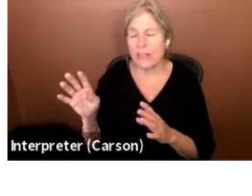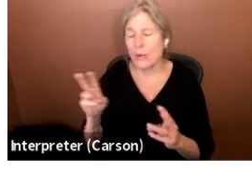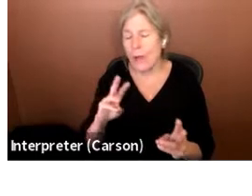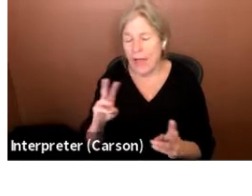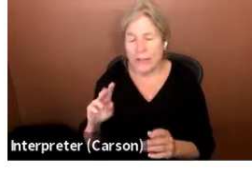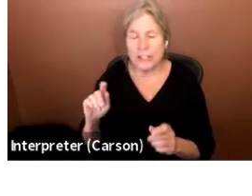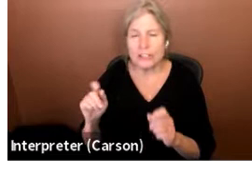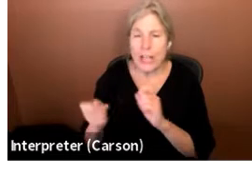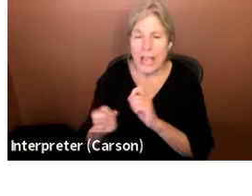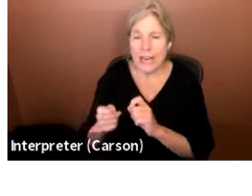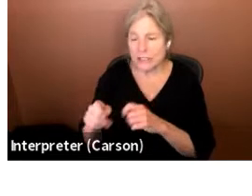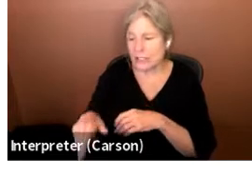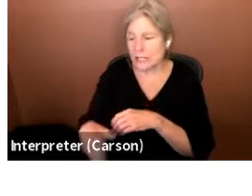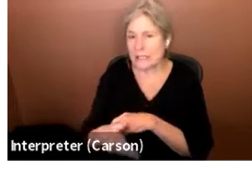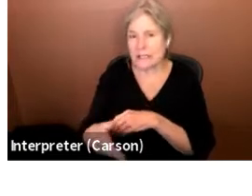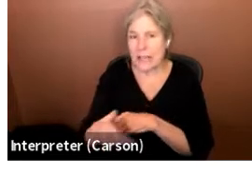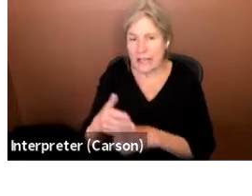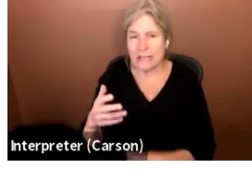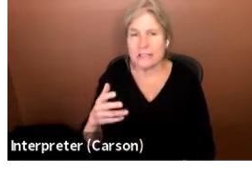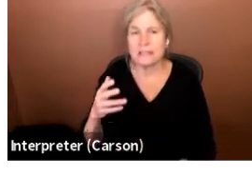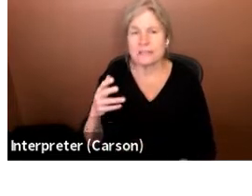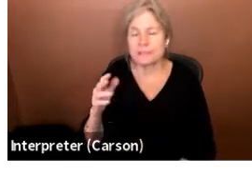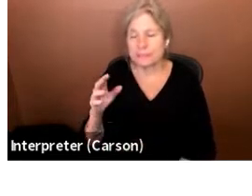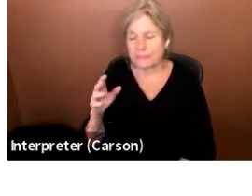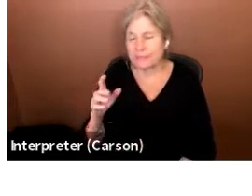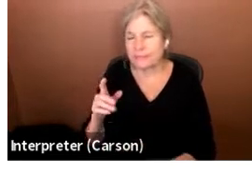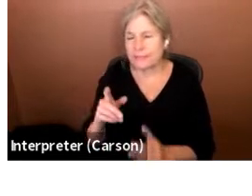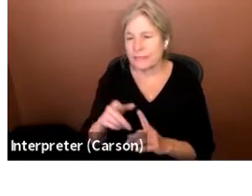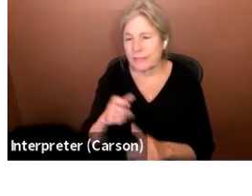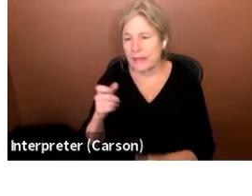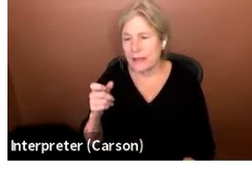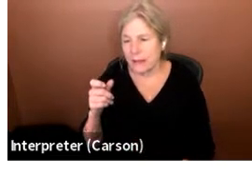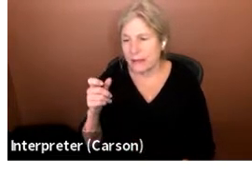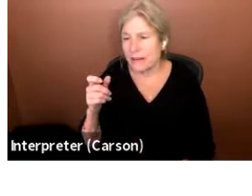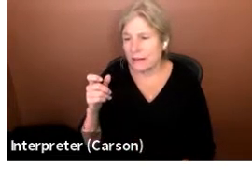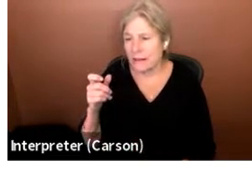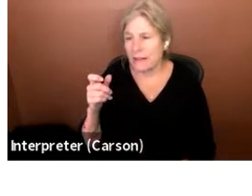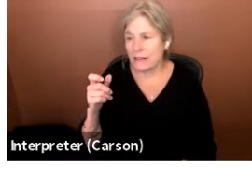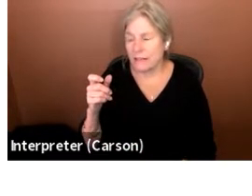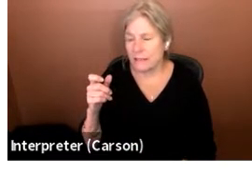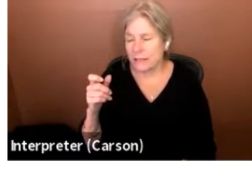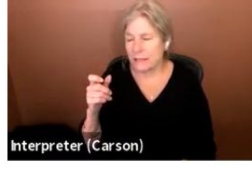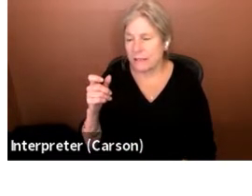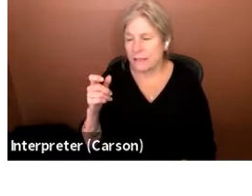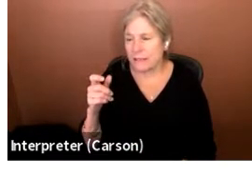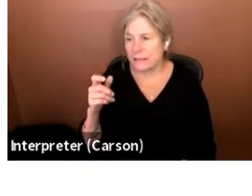activity from the wildlife of the rural landscapes.